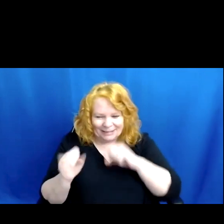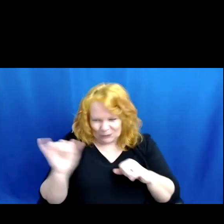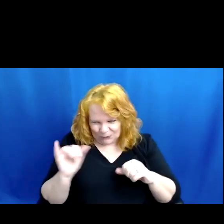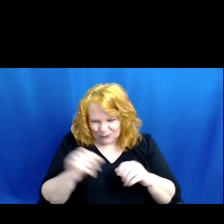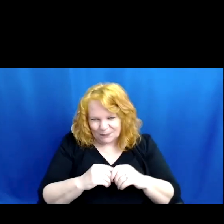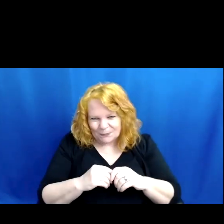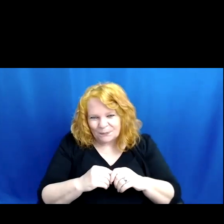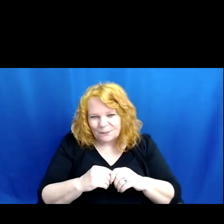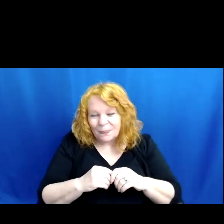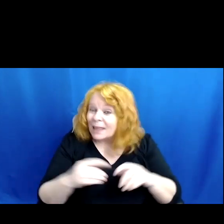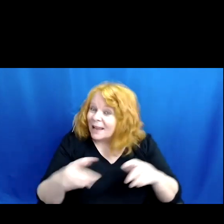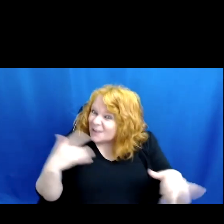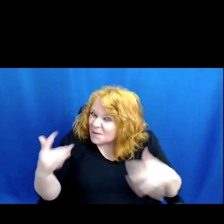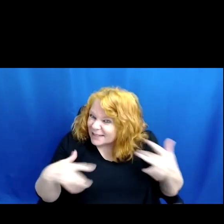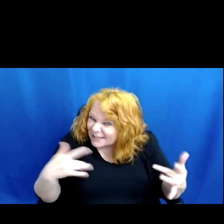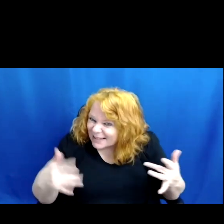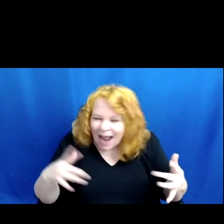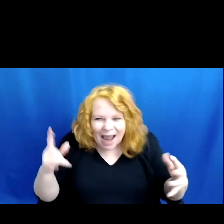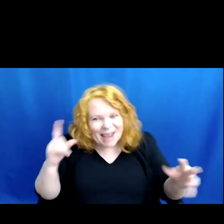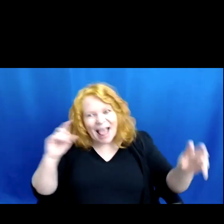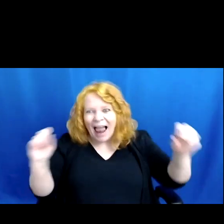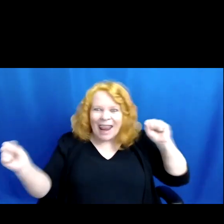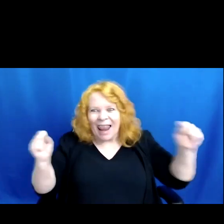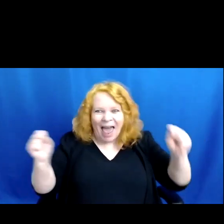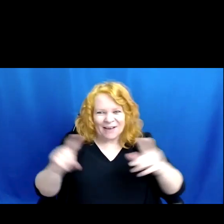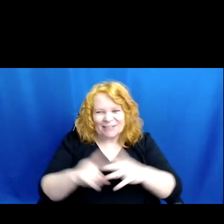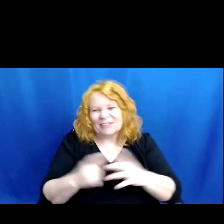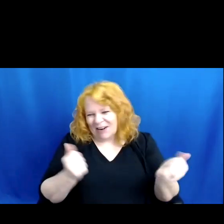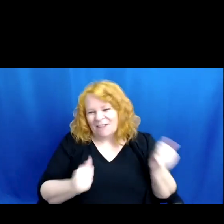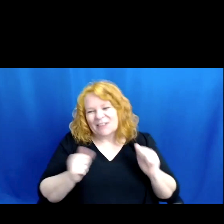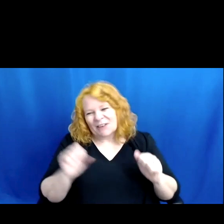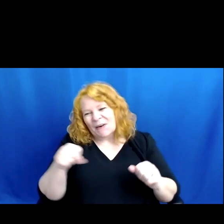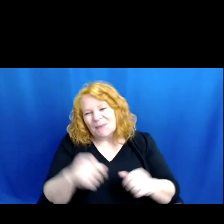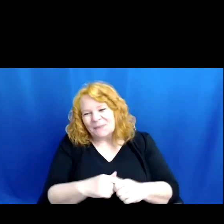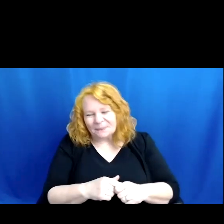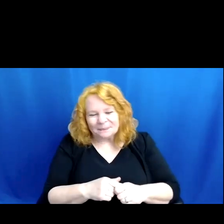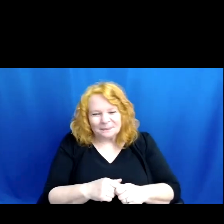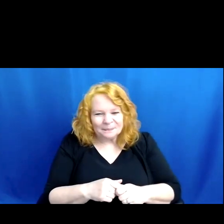It's an exciting loud noisy start to the show.